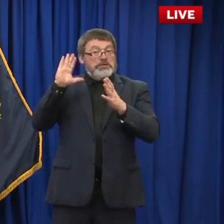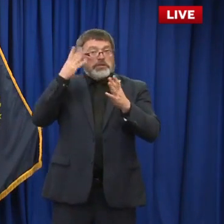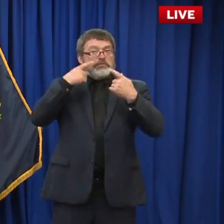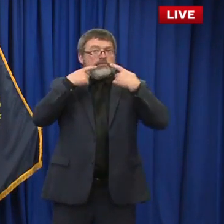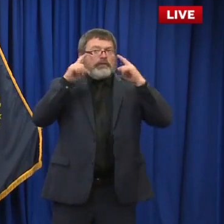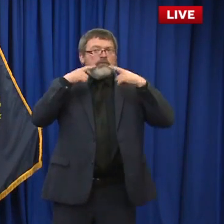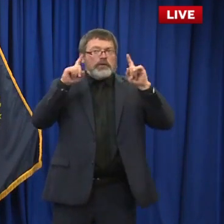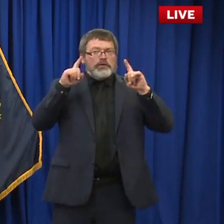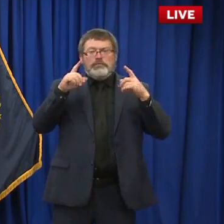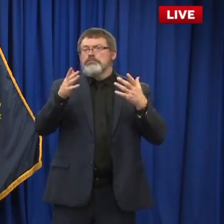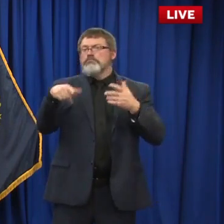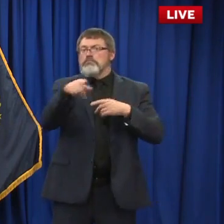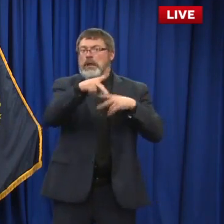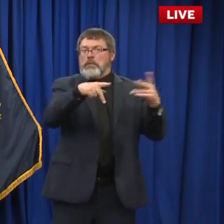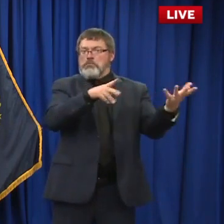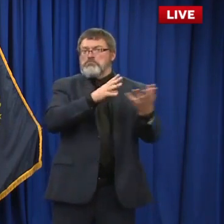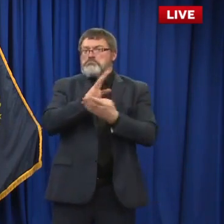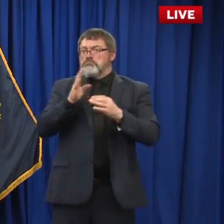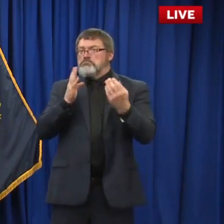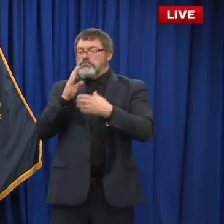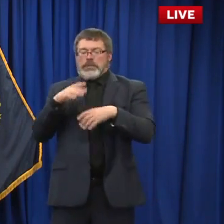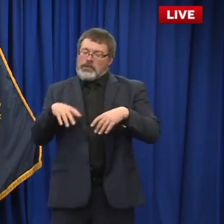THE DOORWAY SYSTEM CONTINUES TO BE A HUGE SUCCESS FOR NEW HAMPSHIRE.